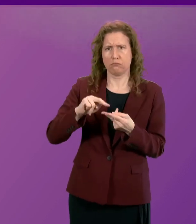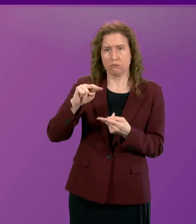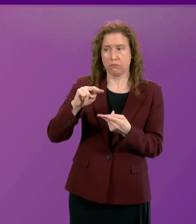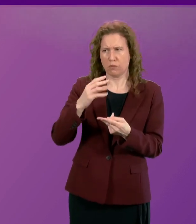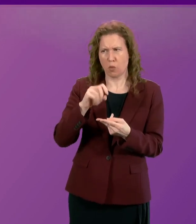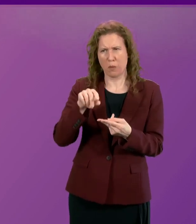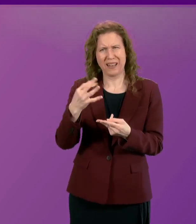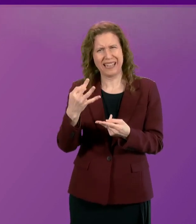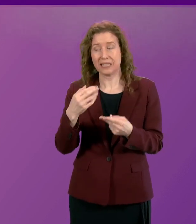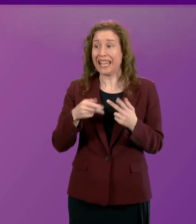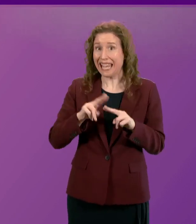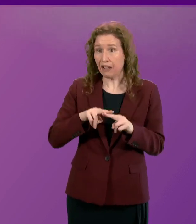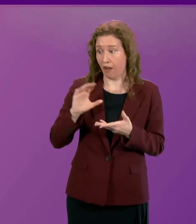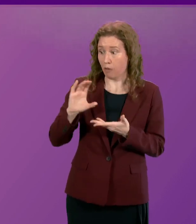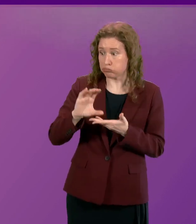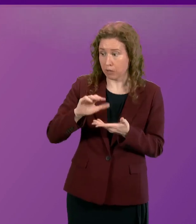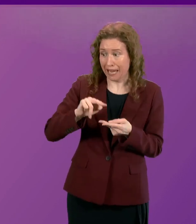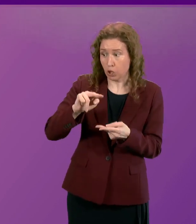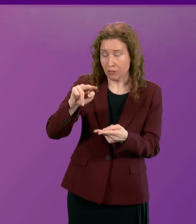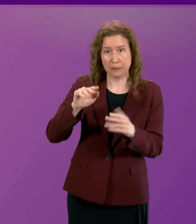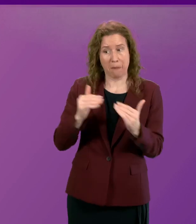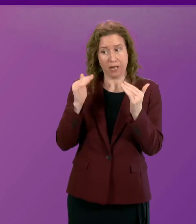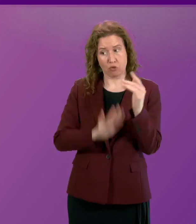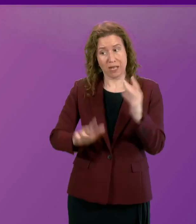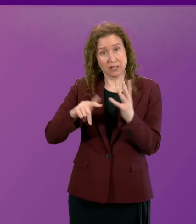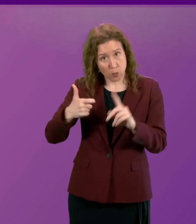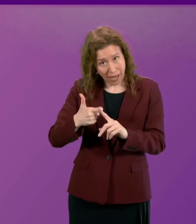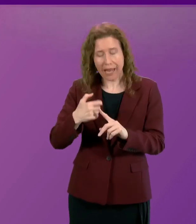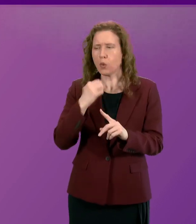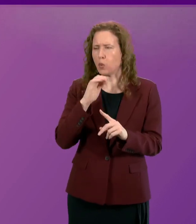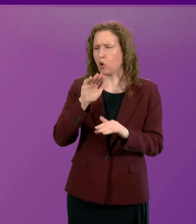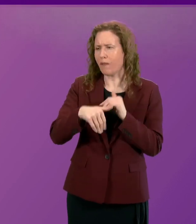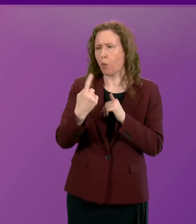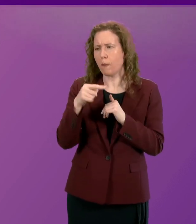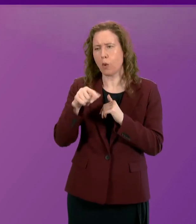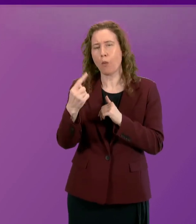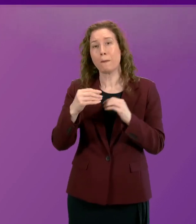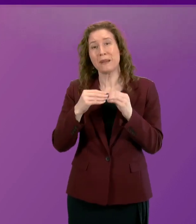in line with overall UK Government spending, we would have more than £1.1 billion more to